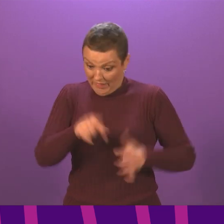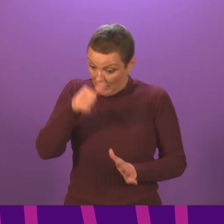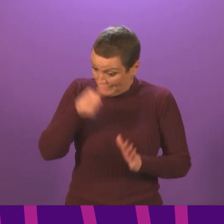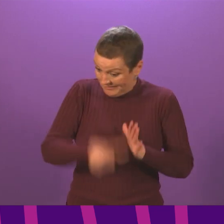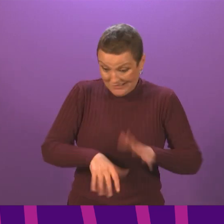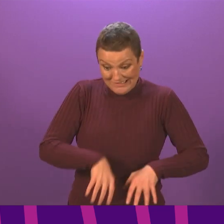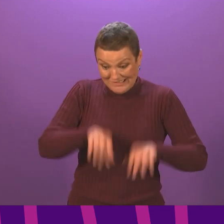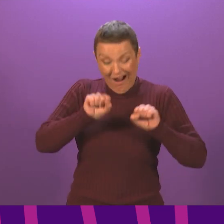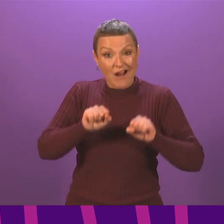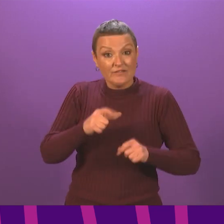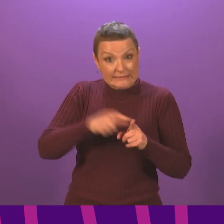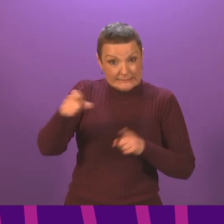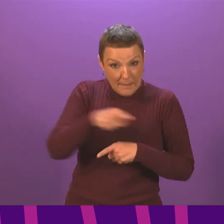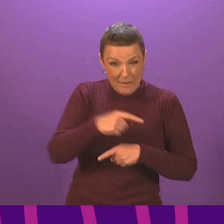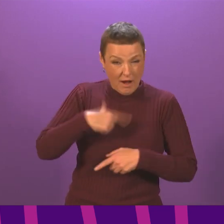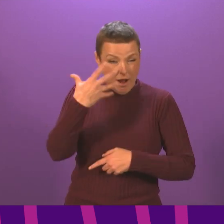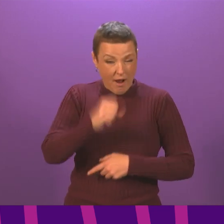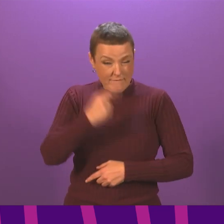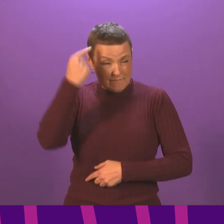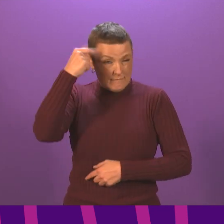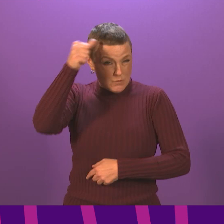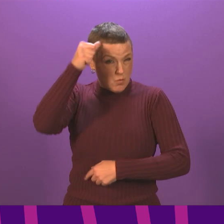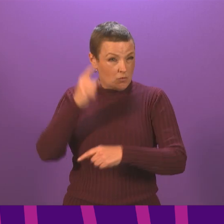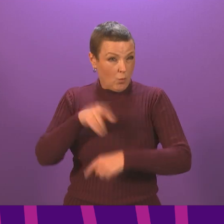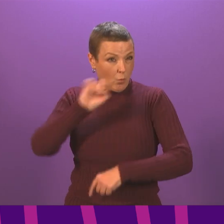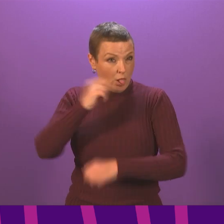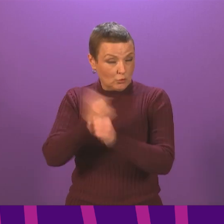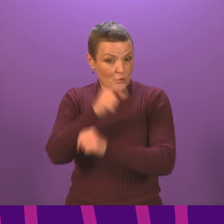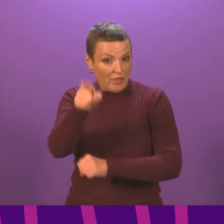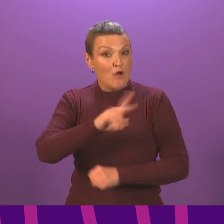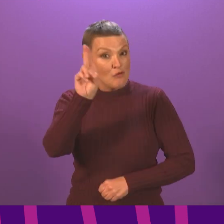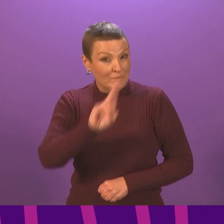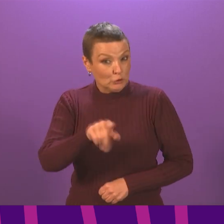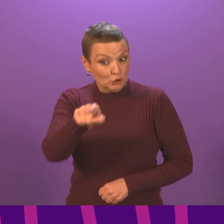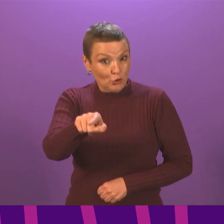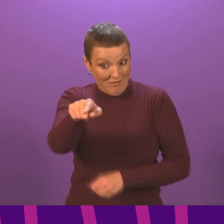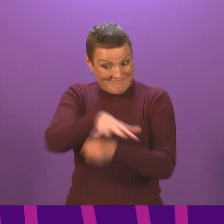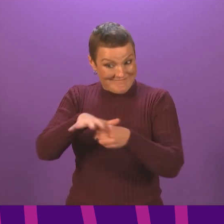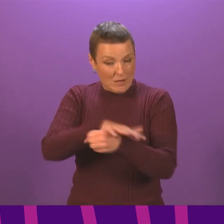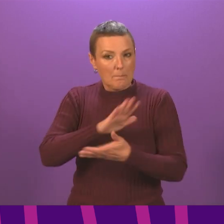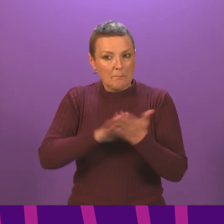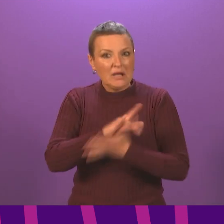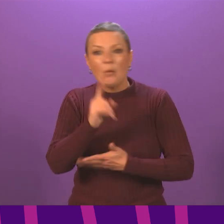early part of December. We have the Renfrewshire site, which will give us a great deal of learning,